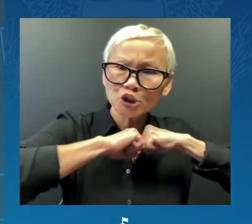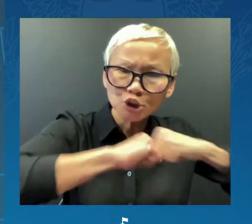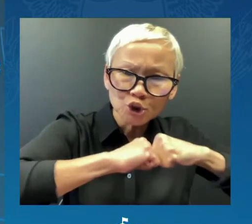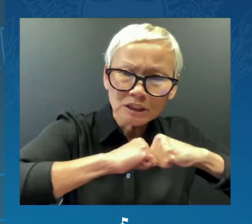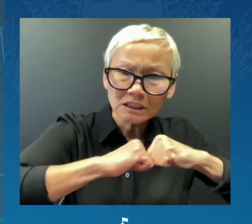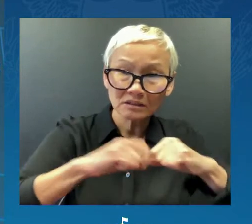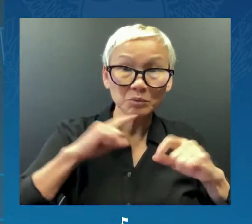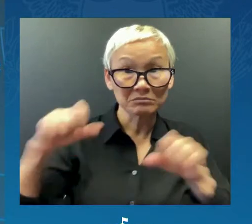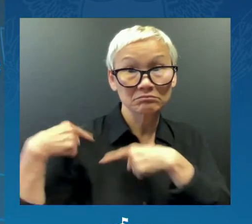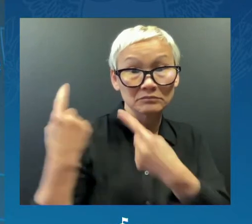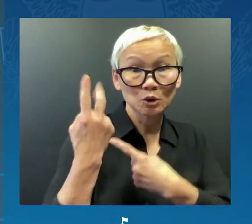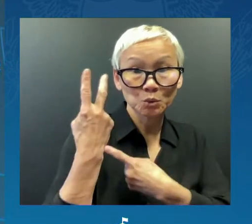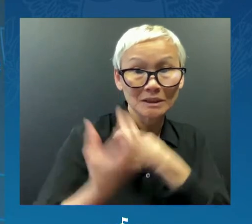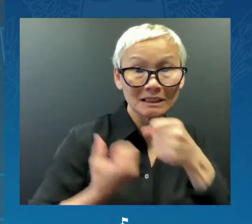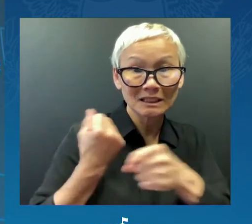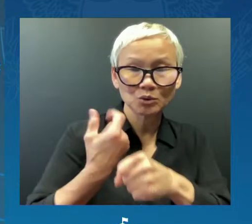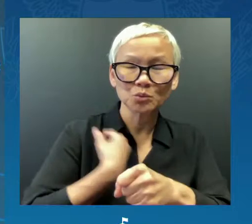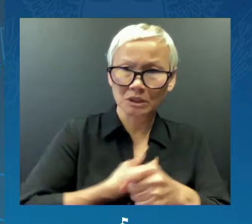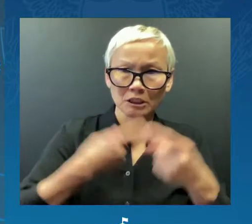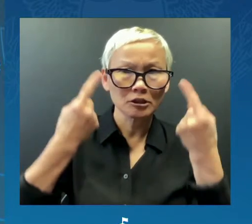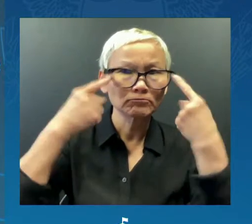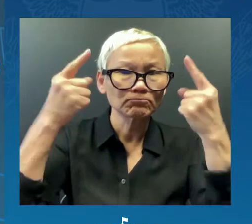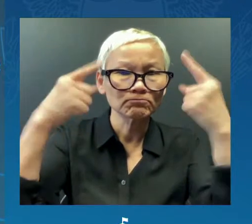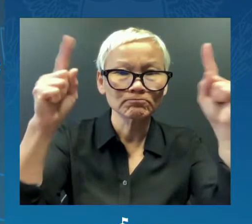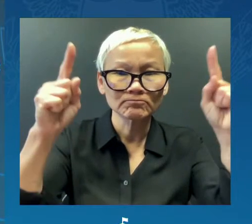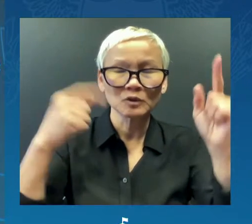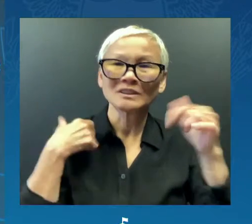And we must and we will do more.